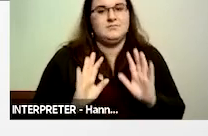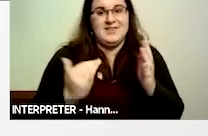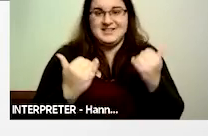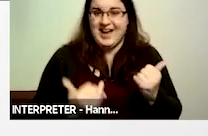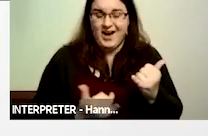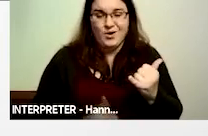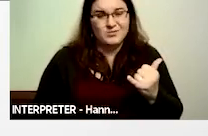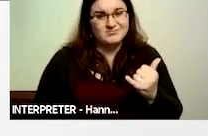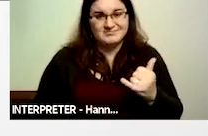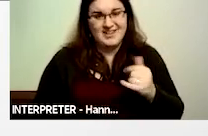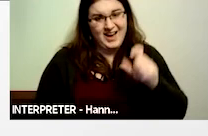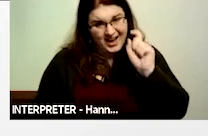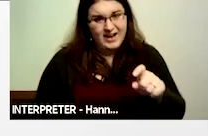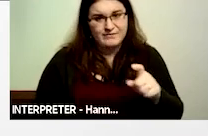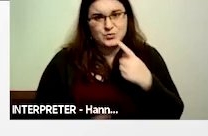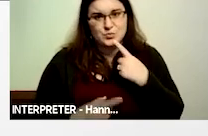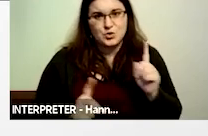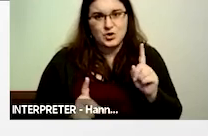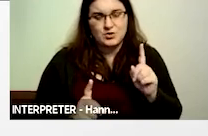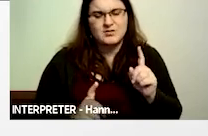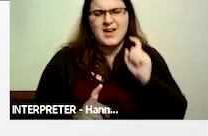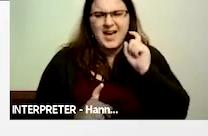world where we're trying, we have to be very agile right now so I suspect